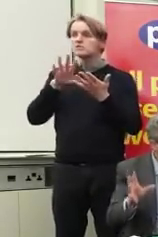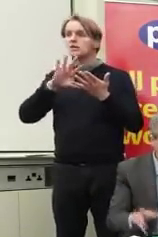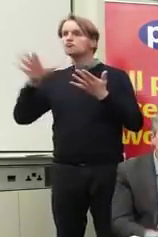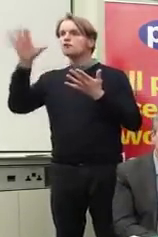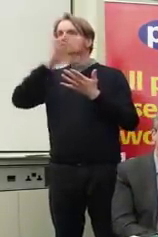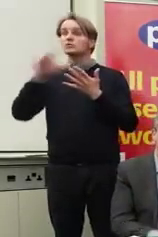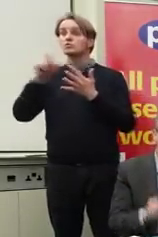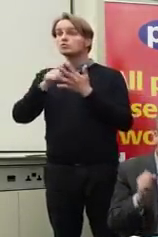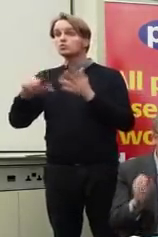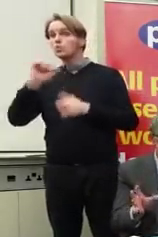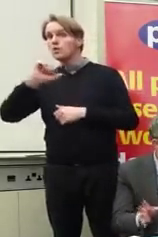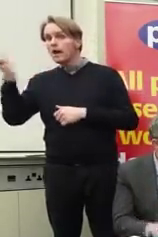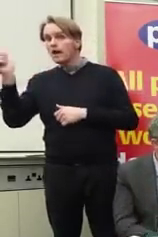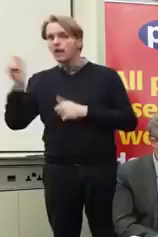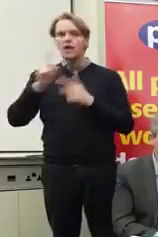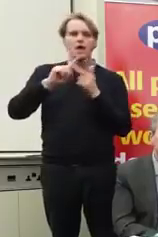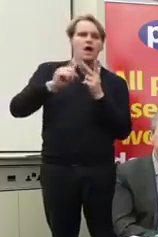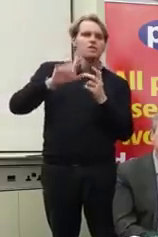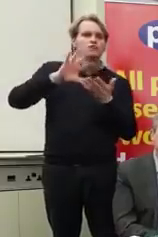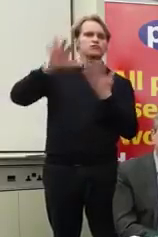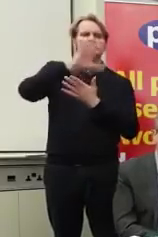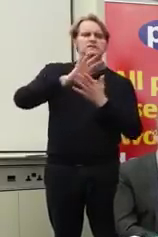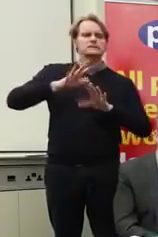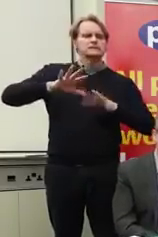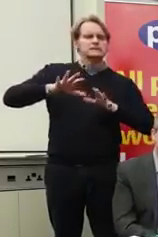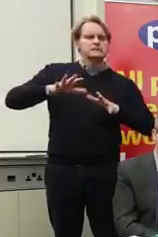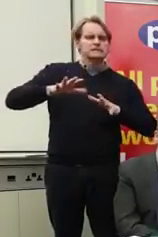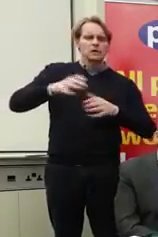do a bit of the extra work we'd be putting extra resources in. But just remember this